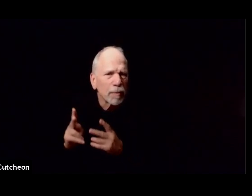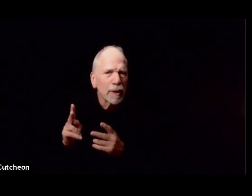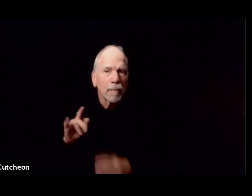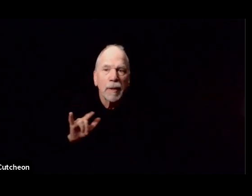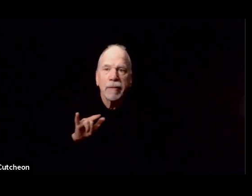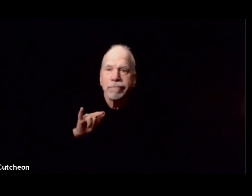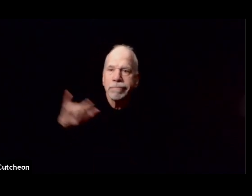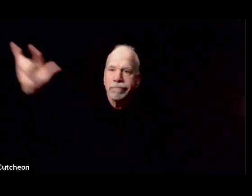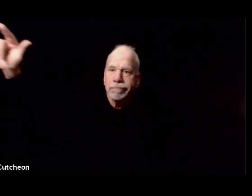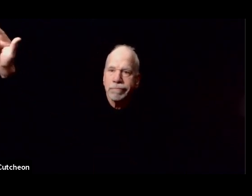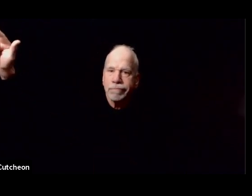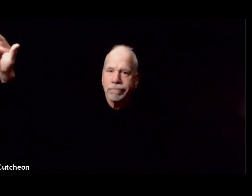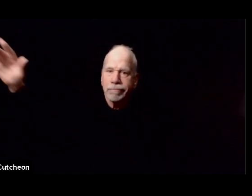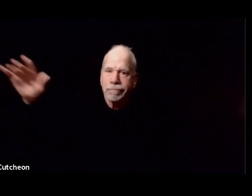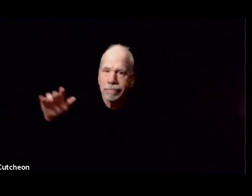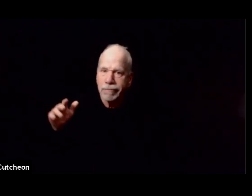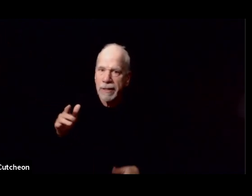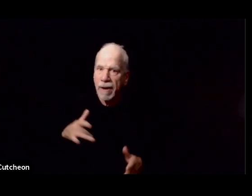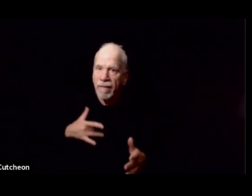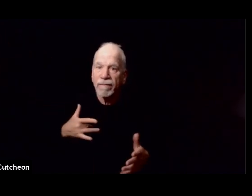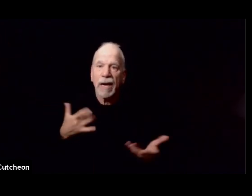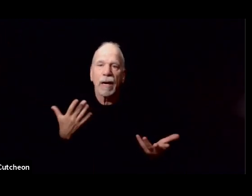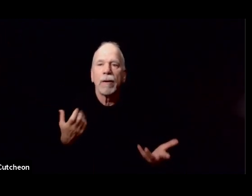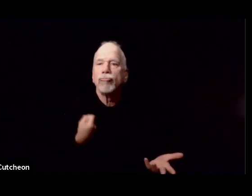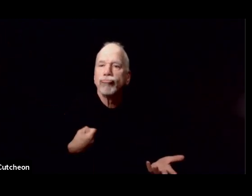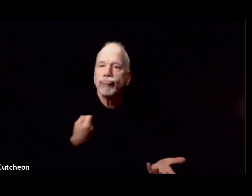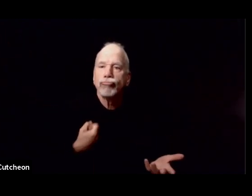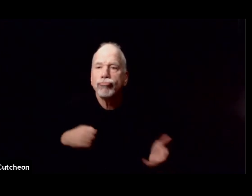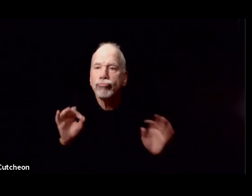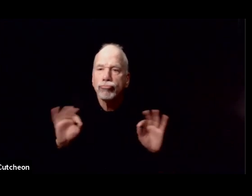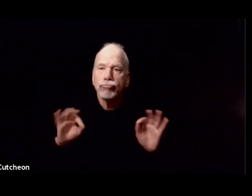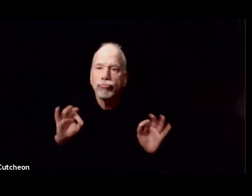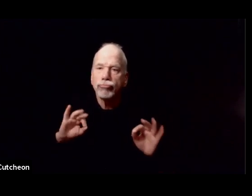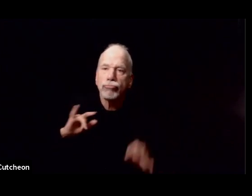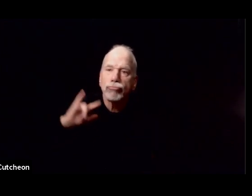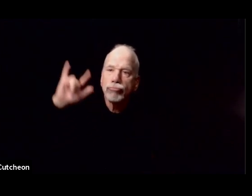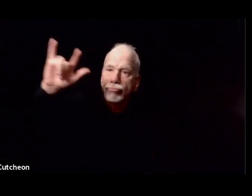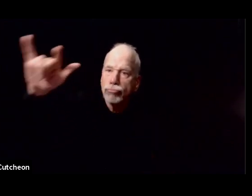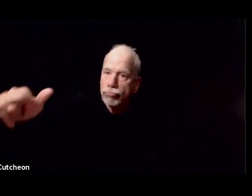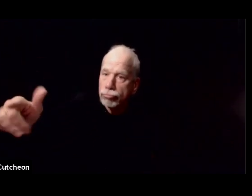about whether you know social distancing is being followed? Some people have reported